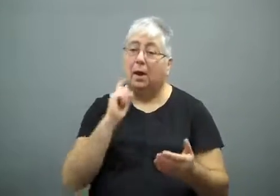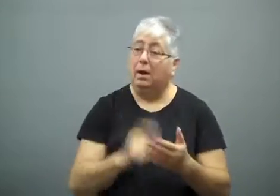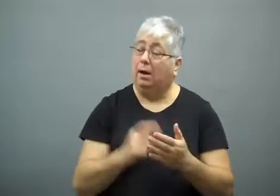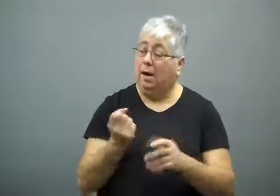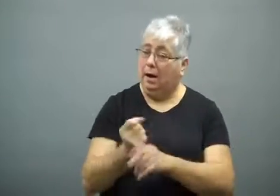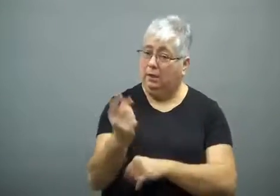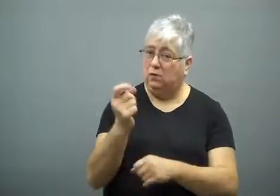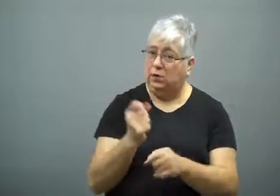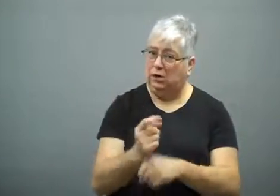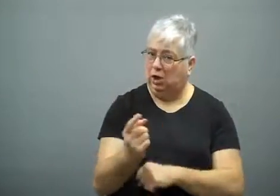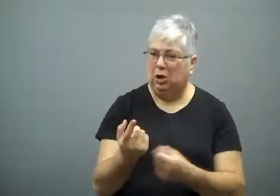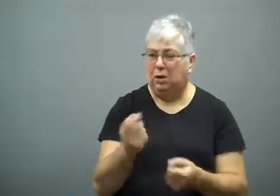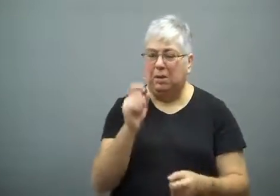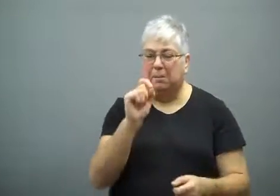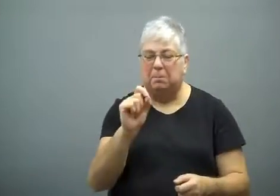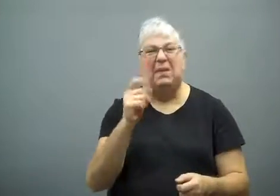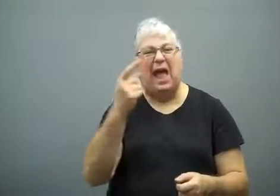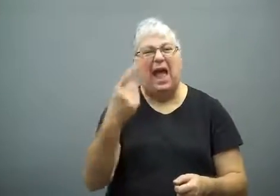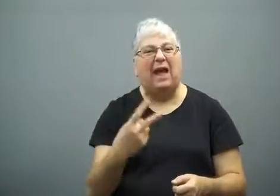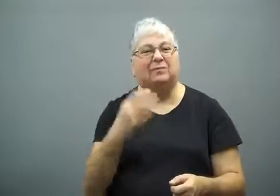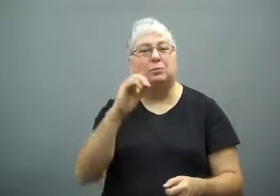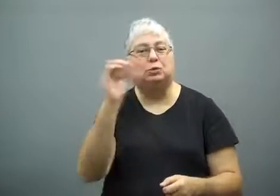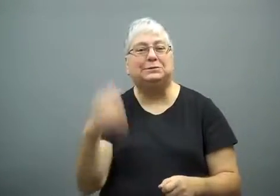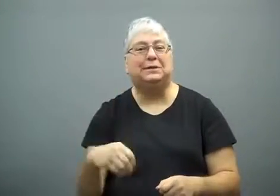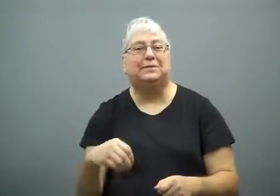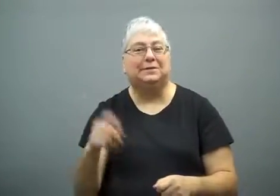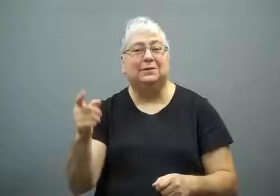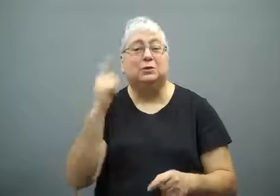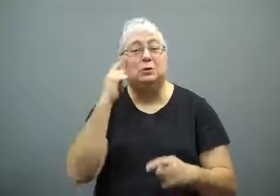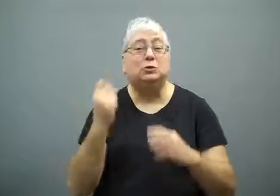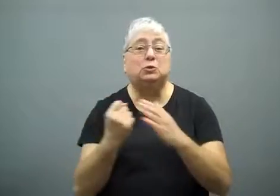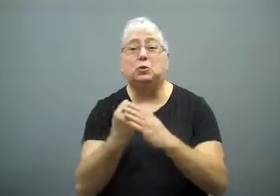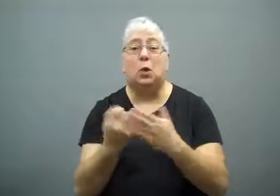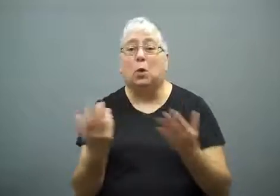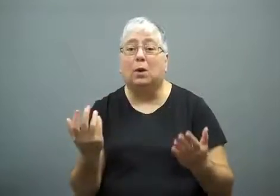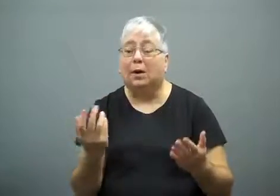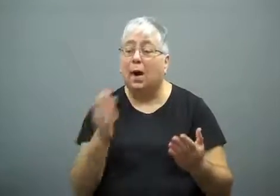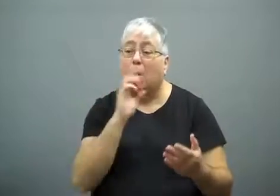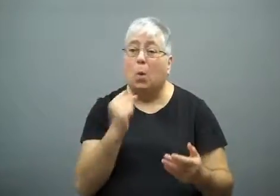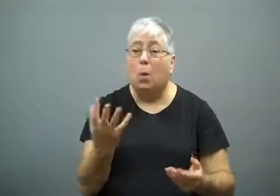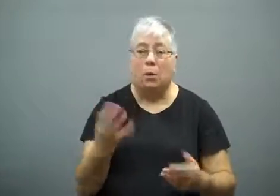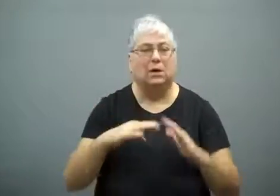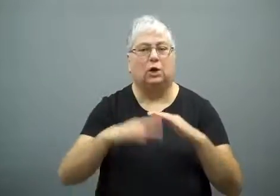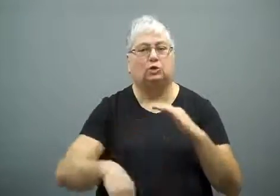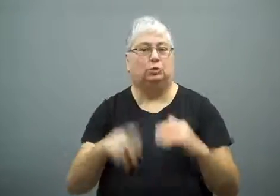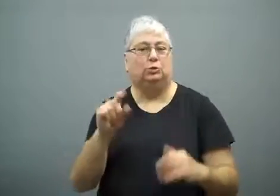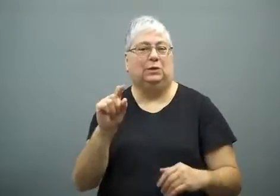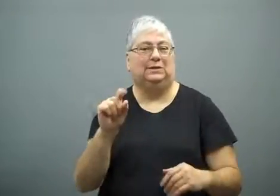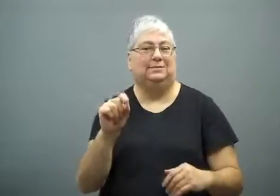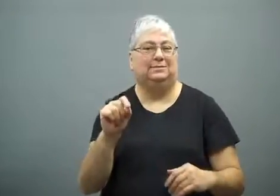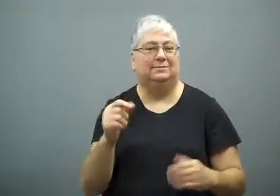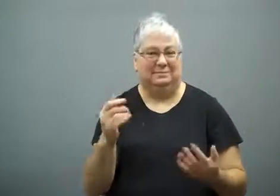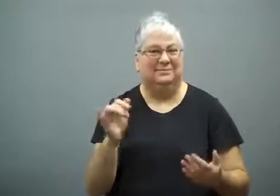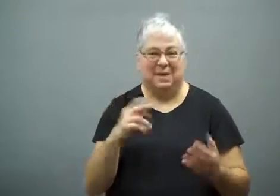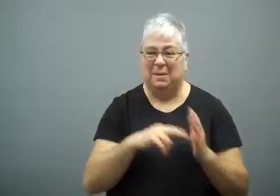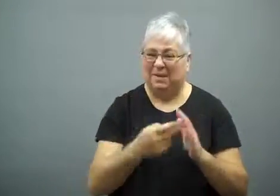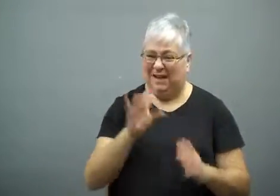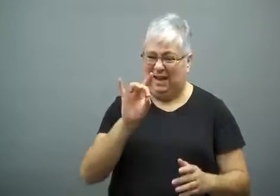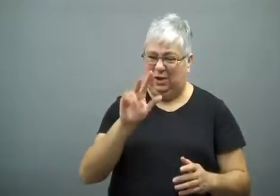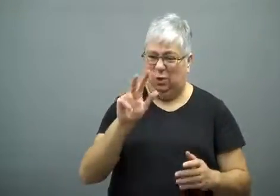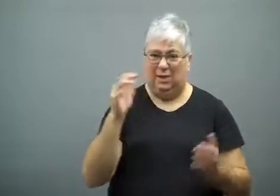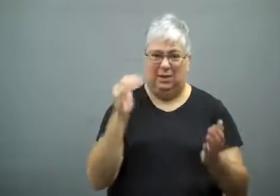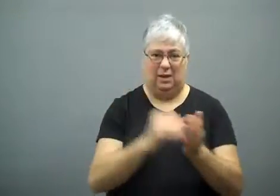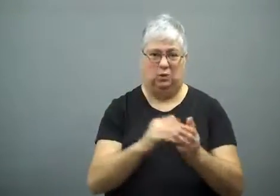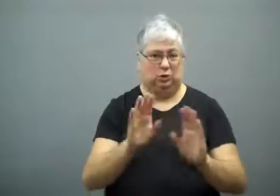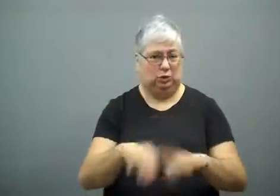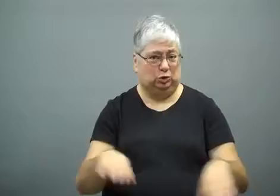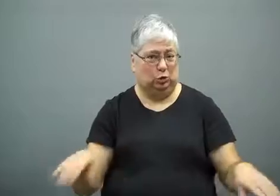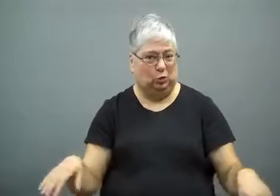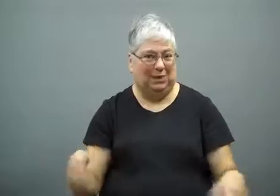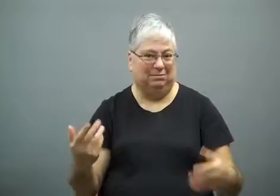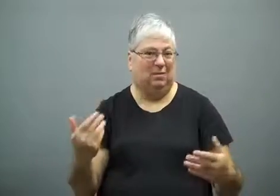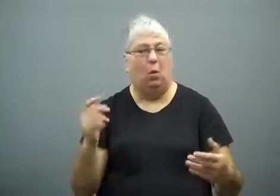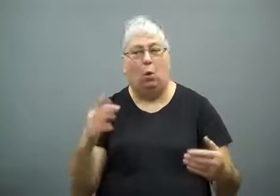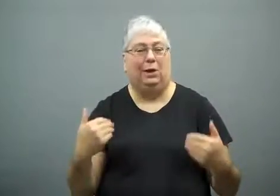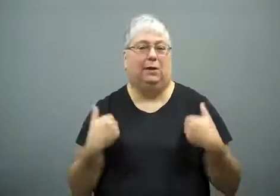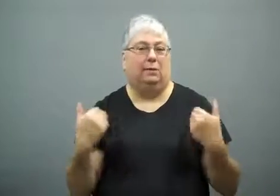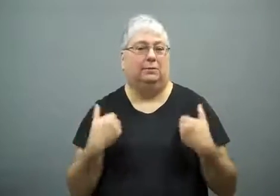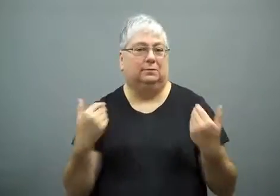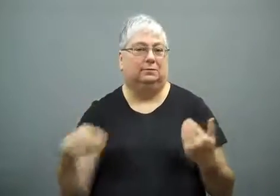Annually, .5% of all strokes happen to victims under 20 years old.